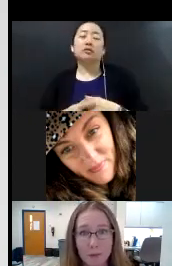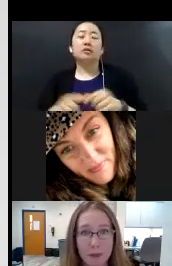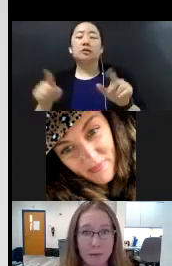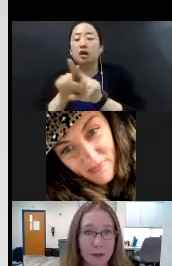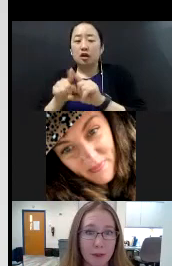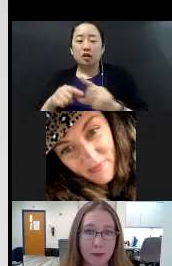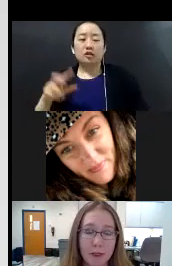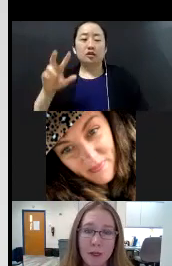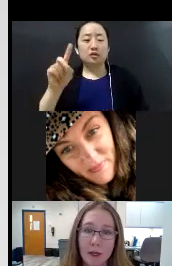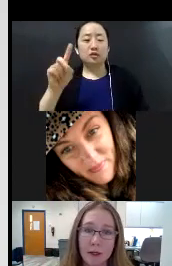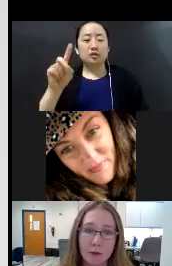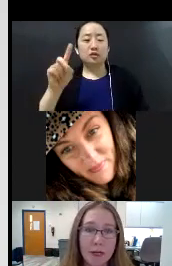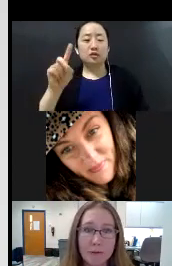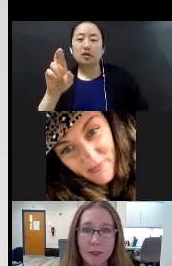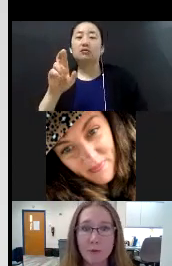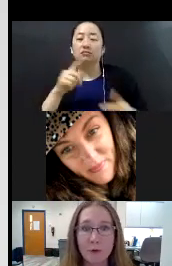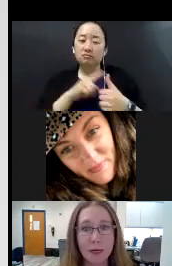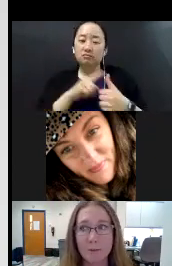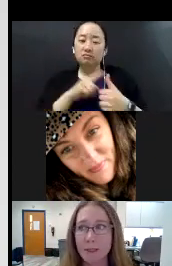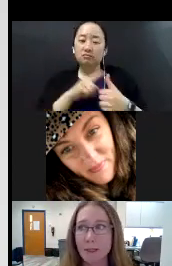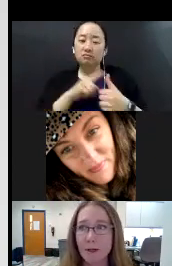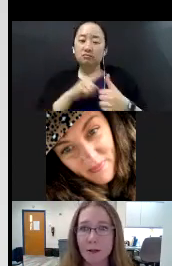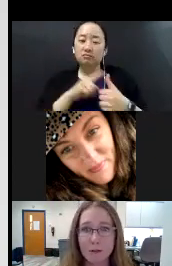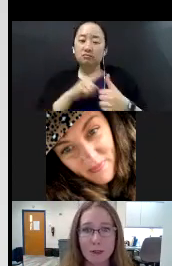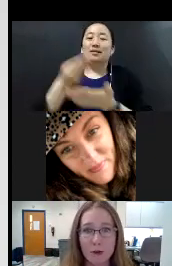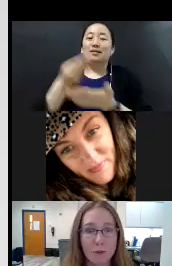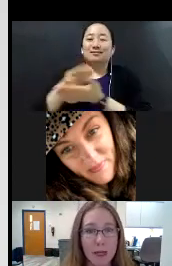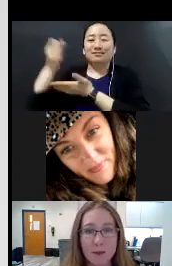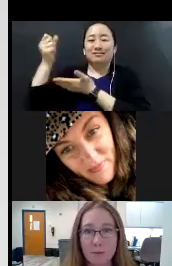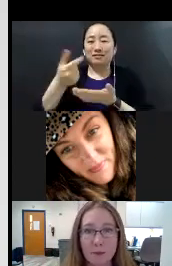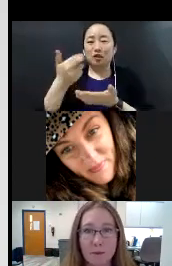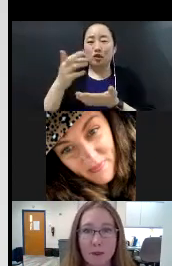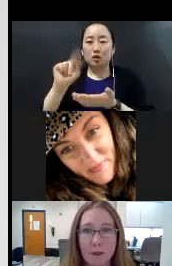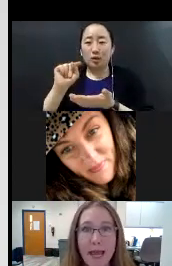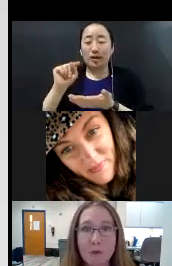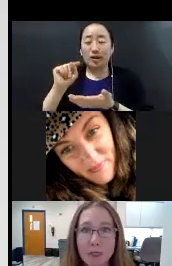PRETTY FAMILIAR WITH. GRANT FUNDED PROGRAMS, WE HAVE SOME COUNTY FUNDING